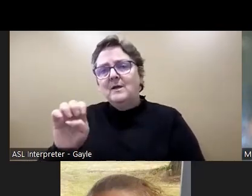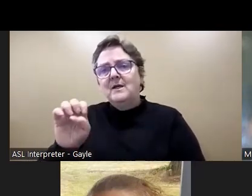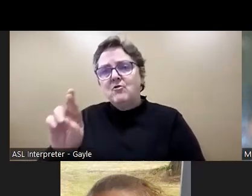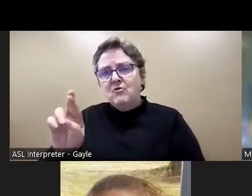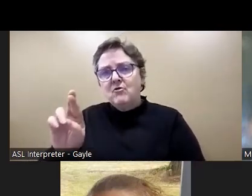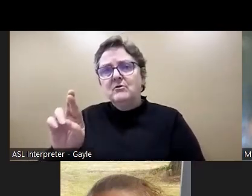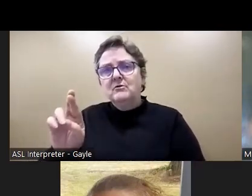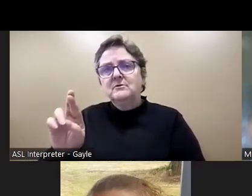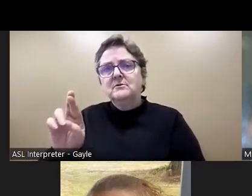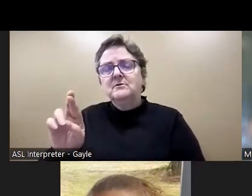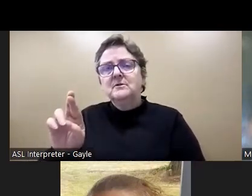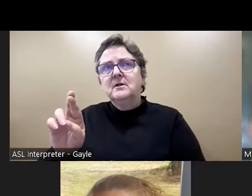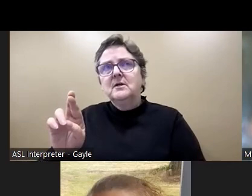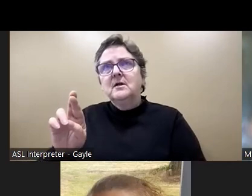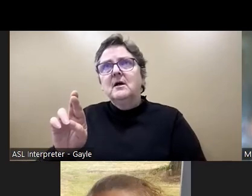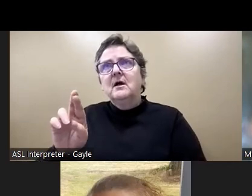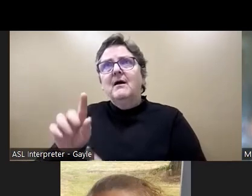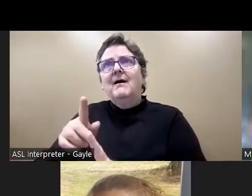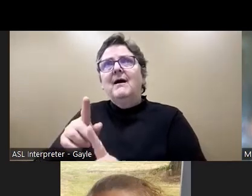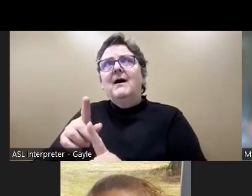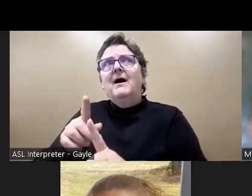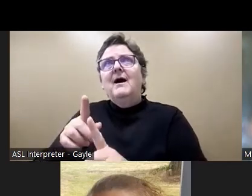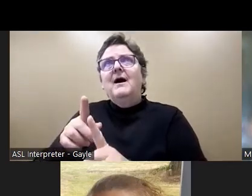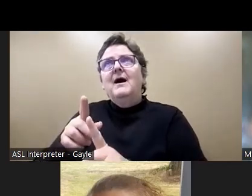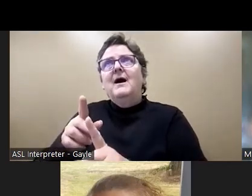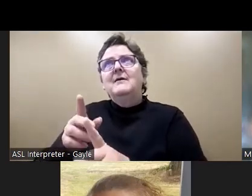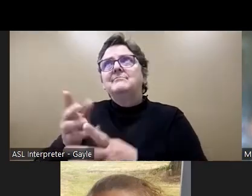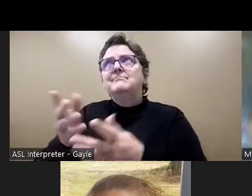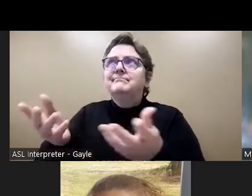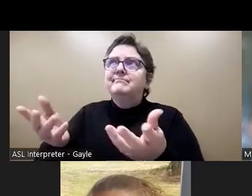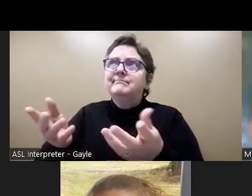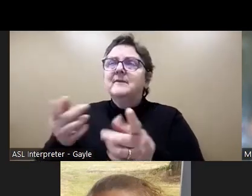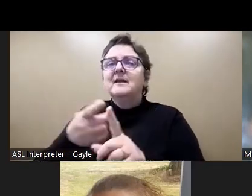coming from let's say the west or the north,